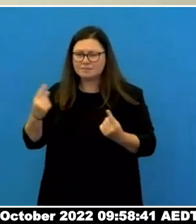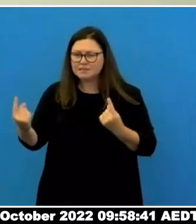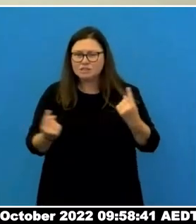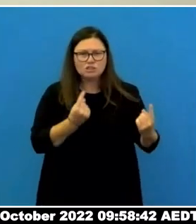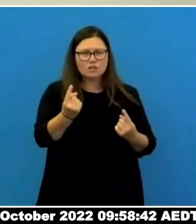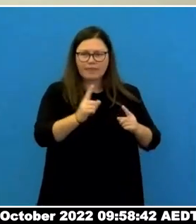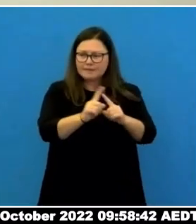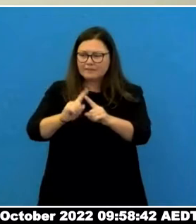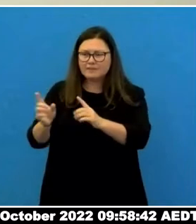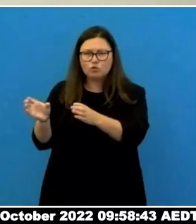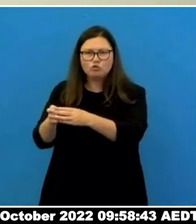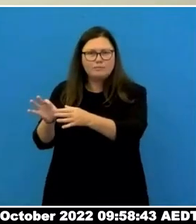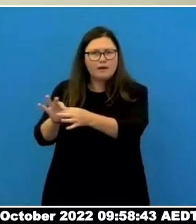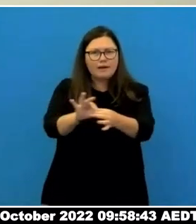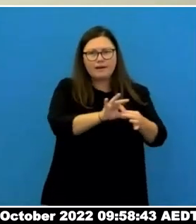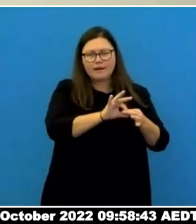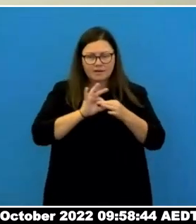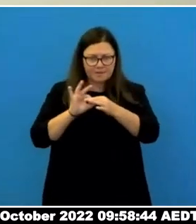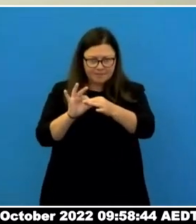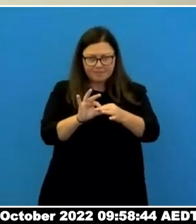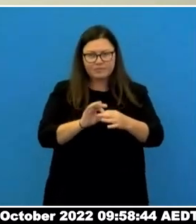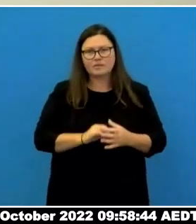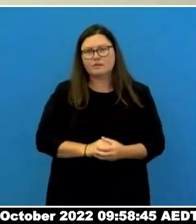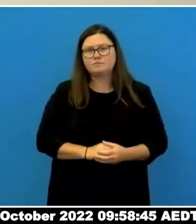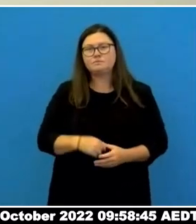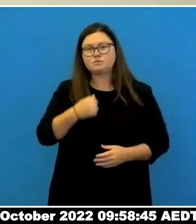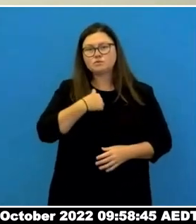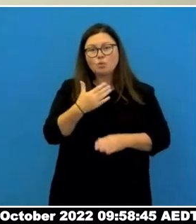In undertaking these functions, I work with governments with governments,